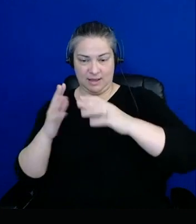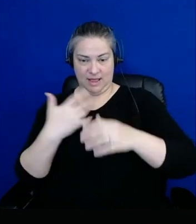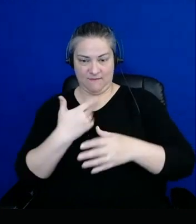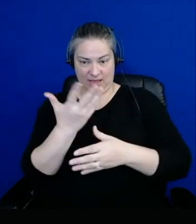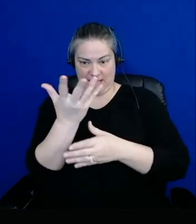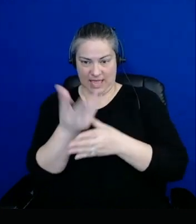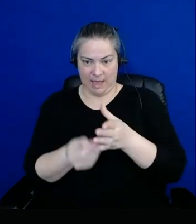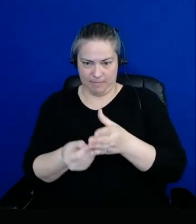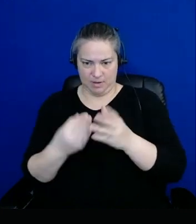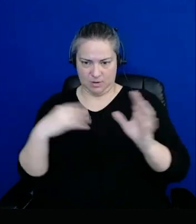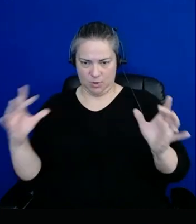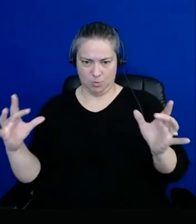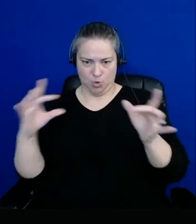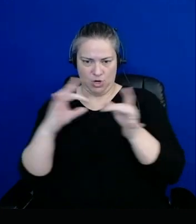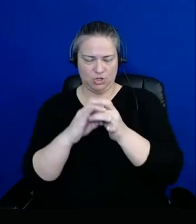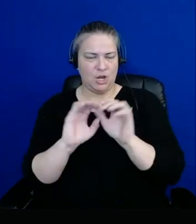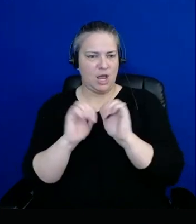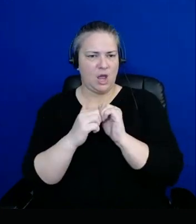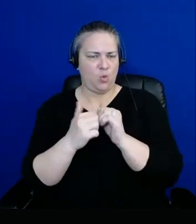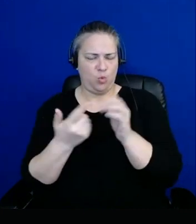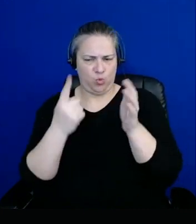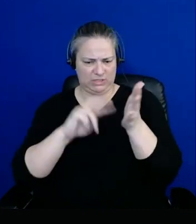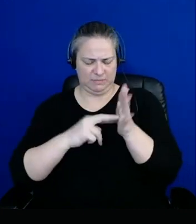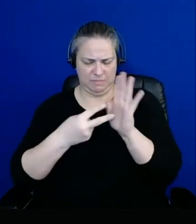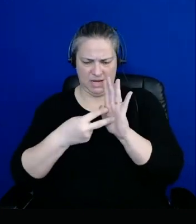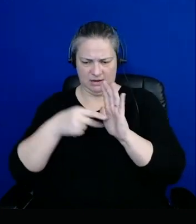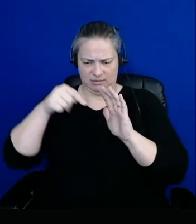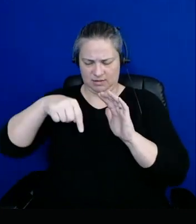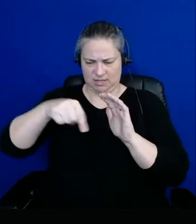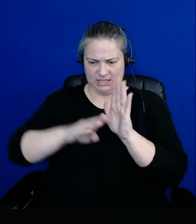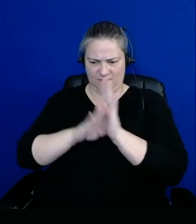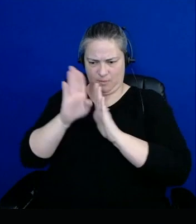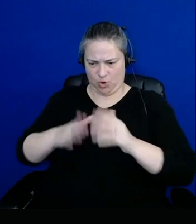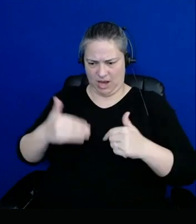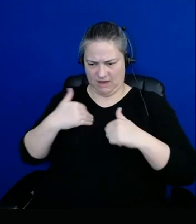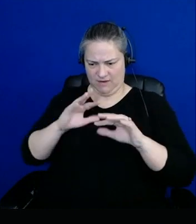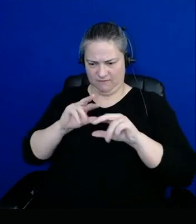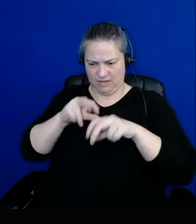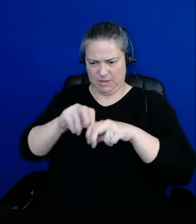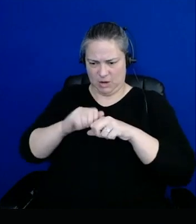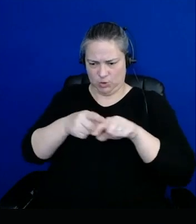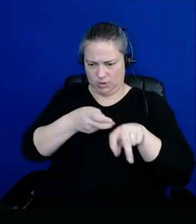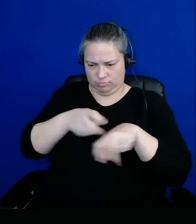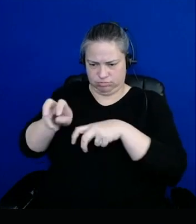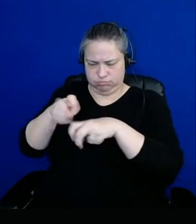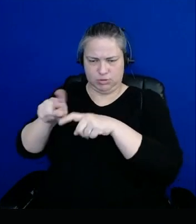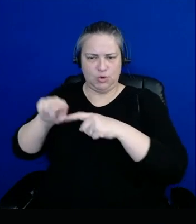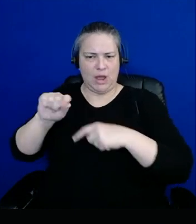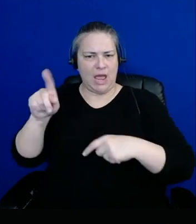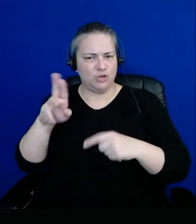What does it mean for a developer with an on-premise investment to start migrating over to Azure?